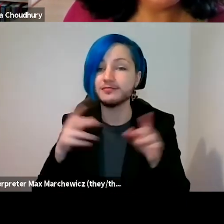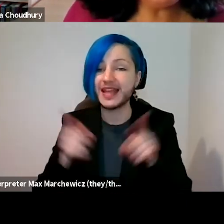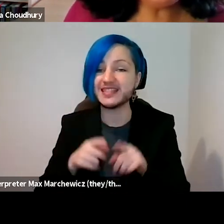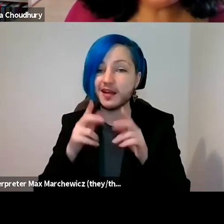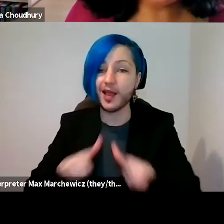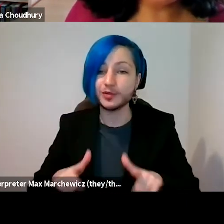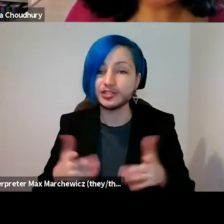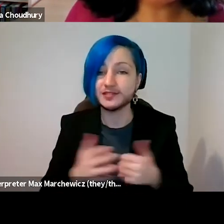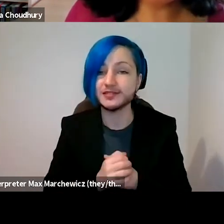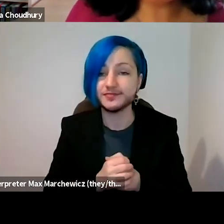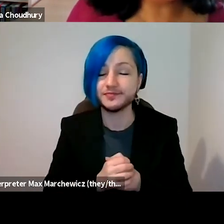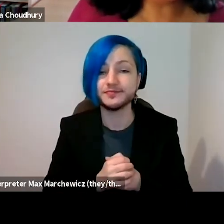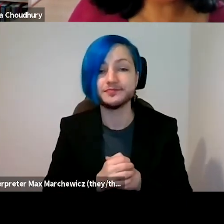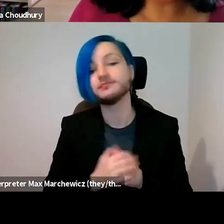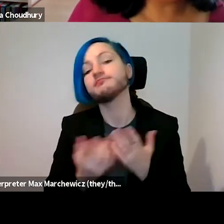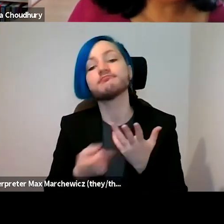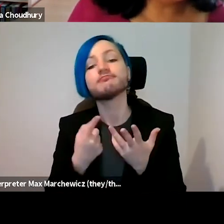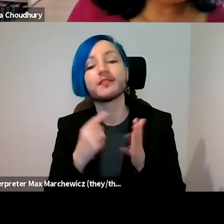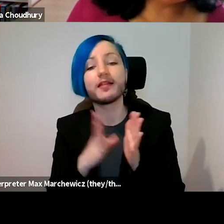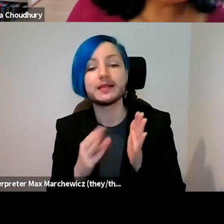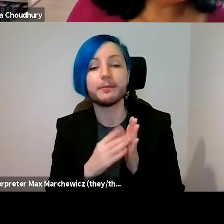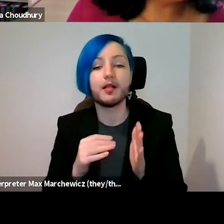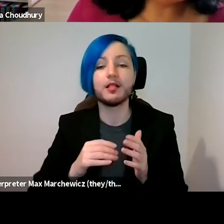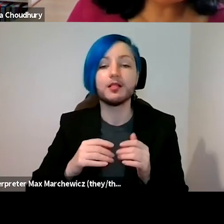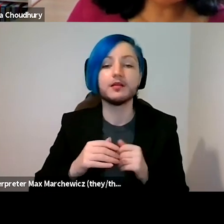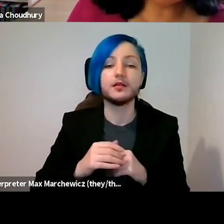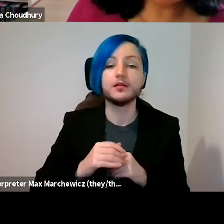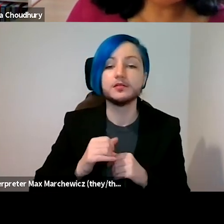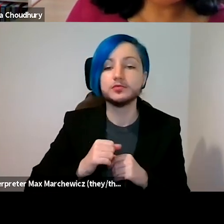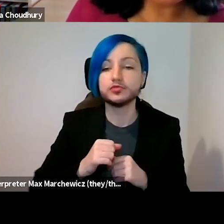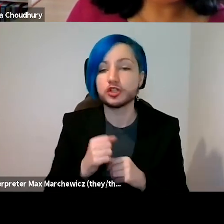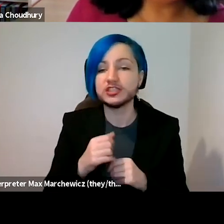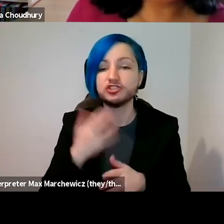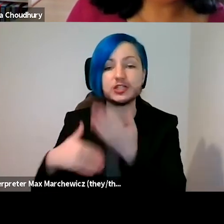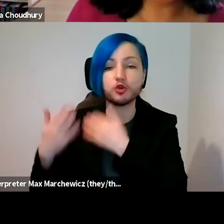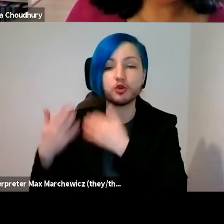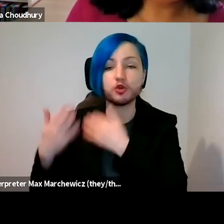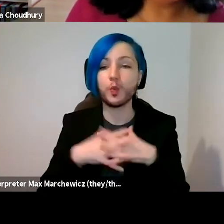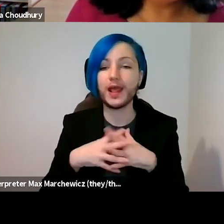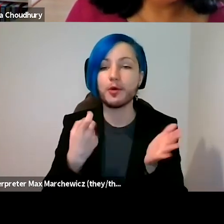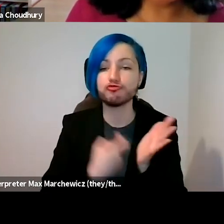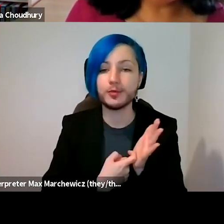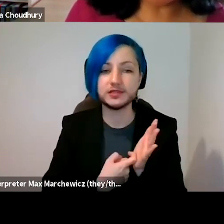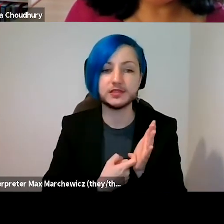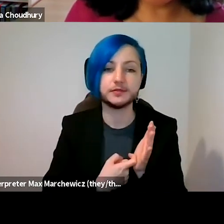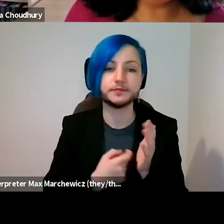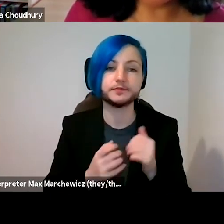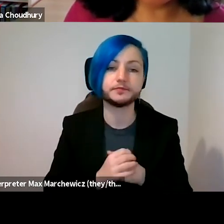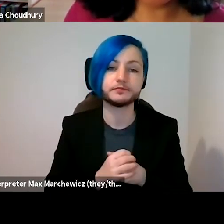In another instance, the Scottish historian, William Robinson echoed similar concerns